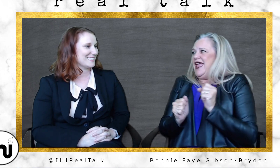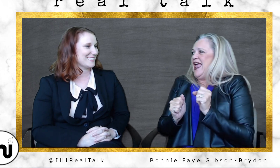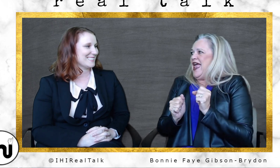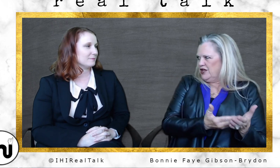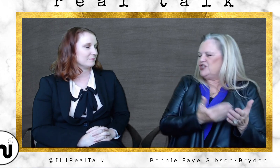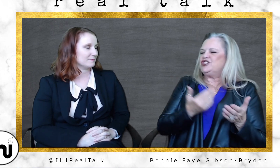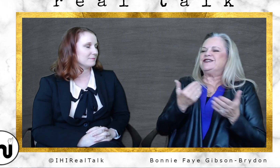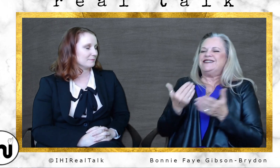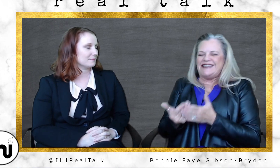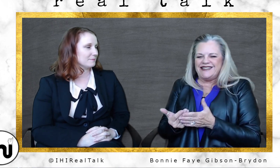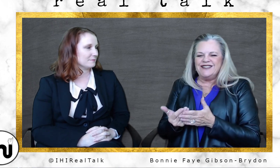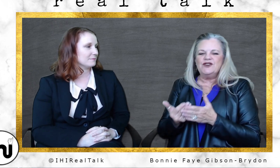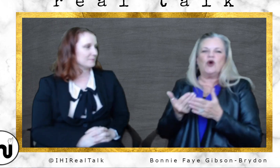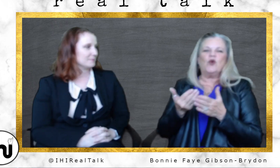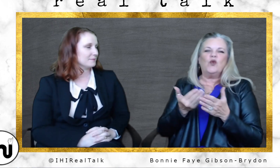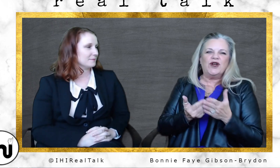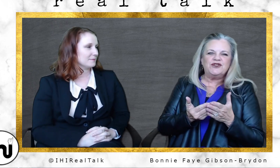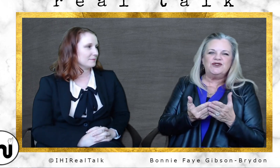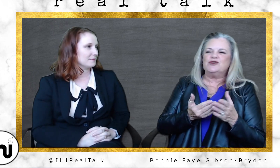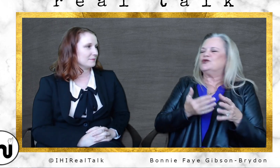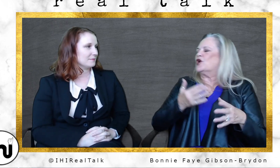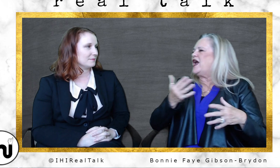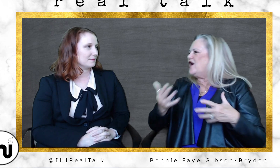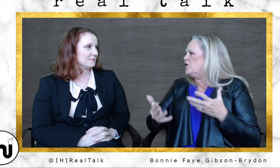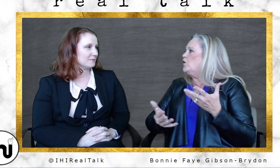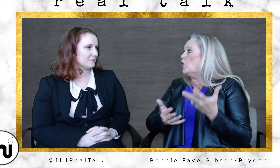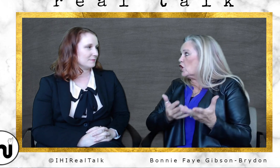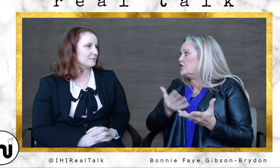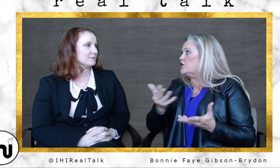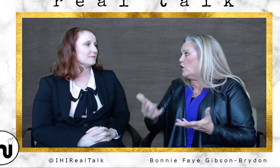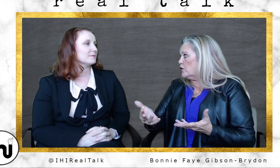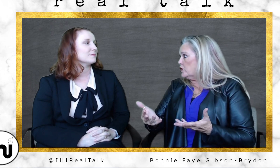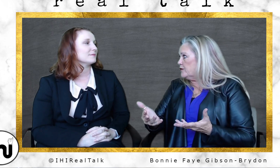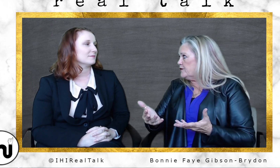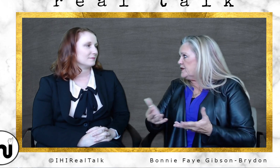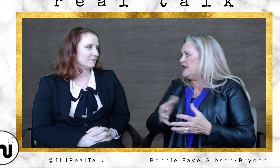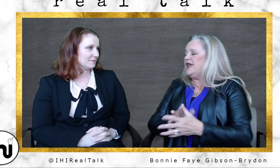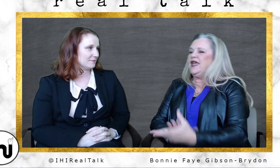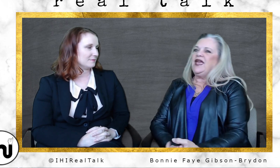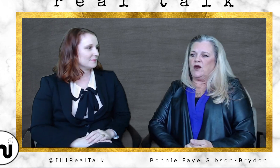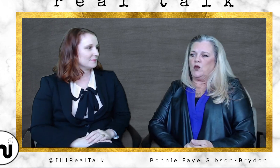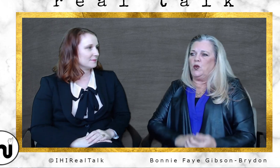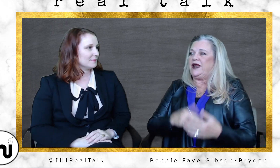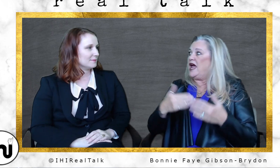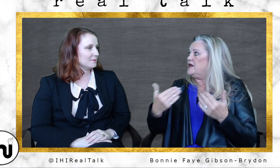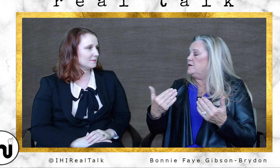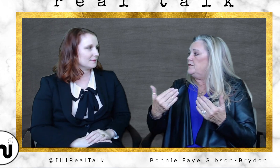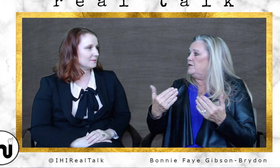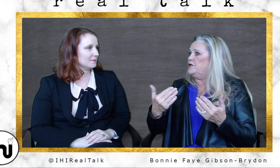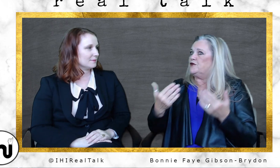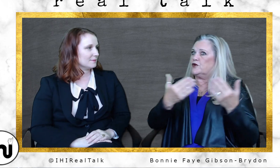And she didn't know what to do or how to work the courtroom. When I am the first